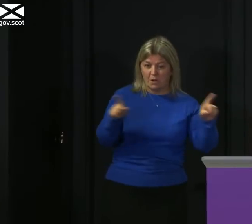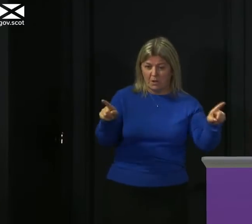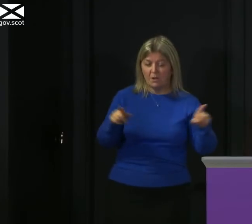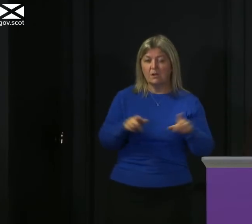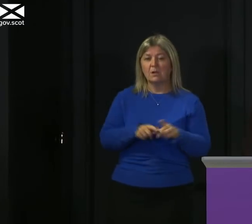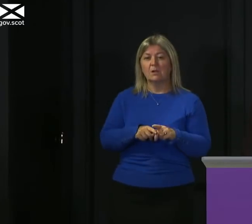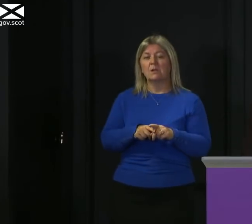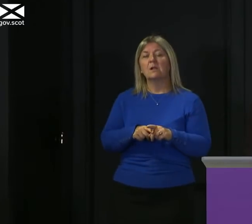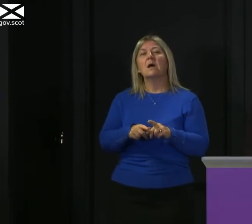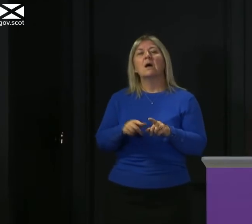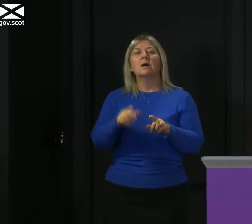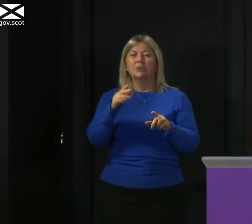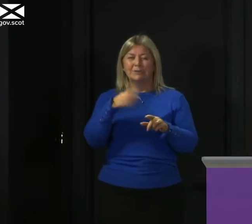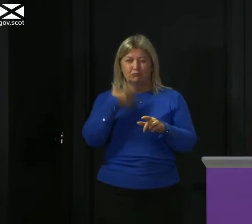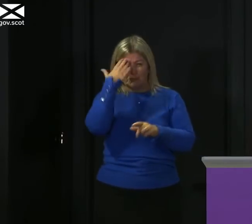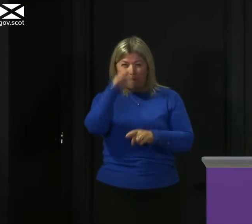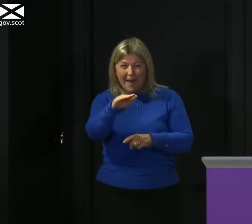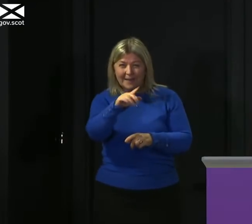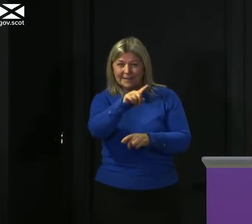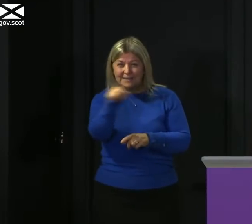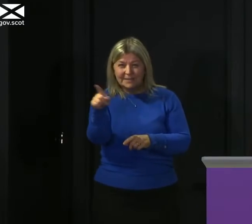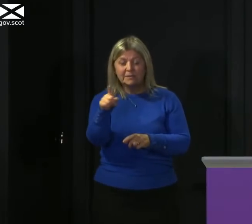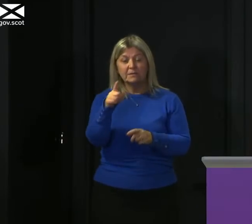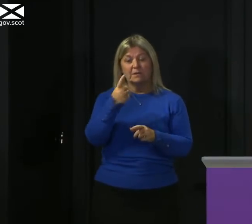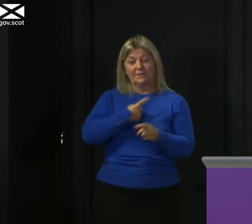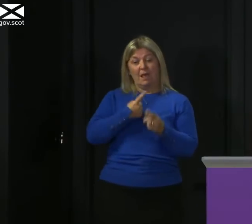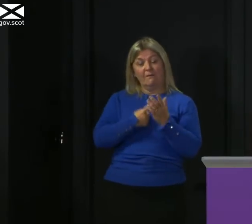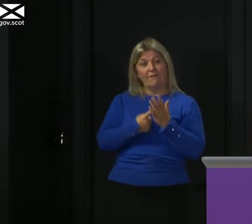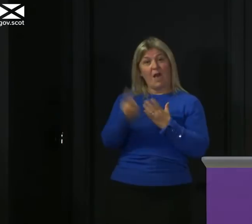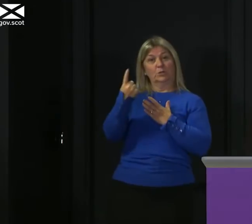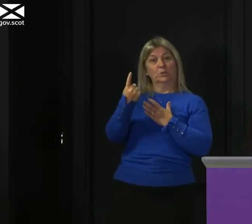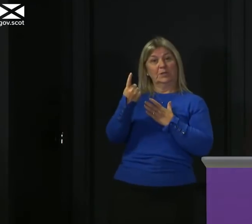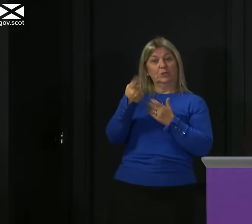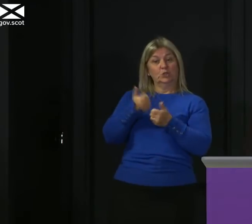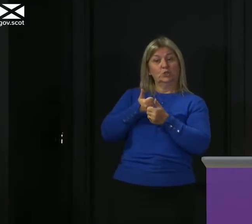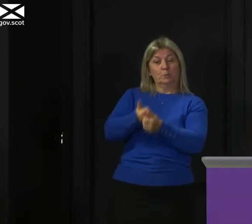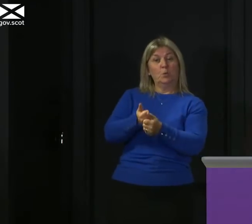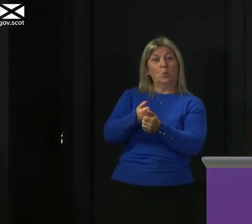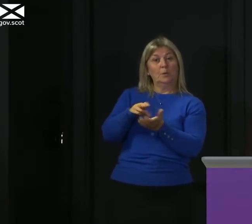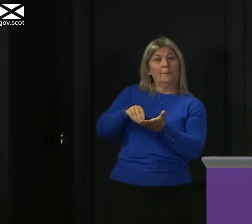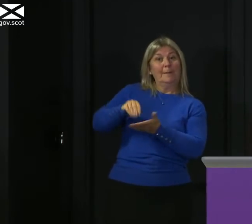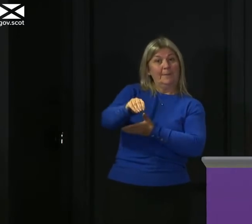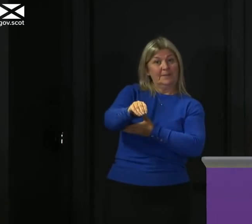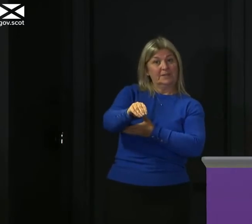dominated the questions today. The self-isolation support payment is really important for those who